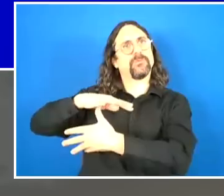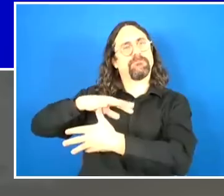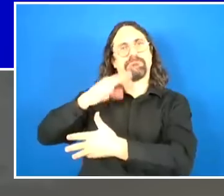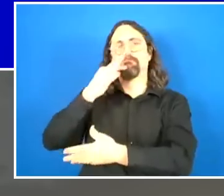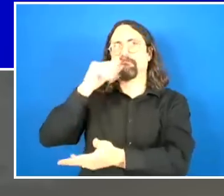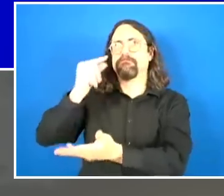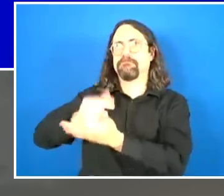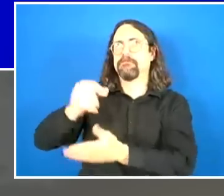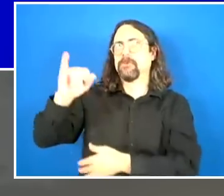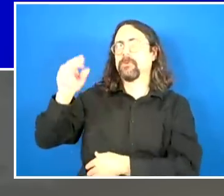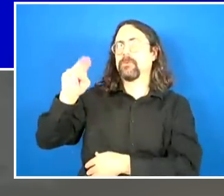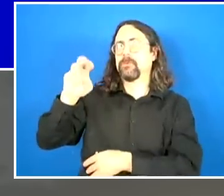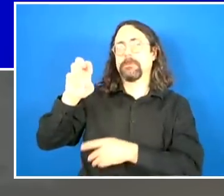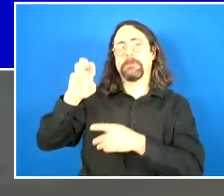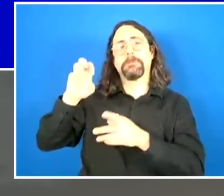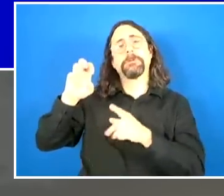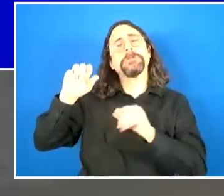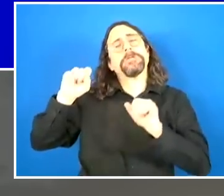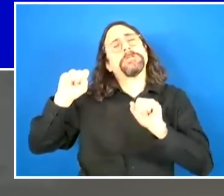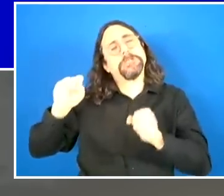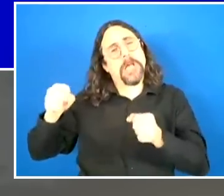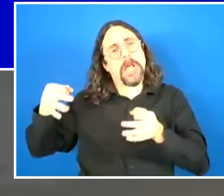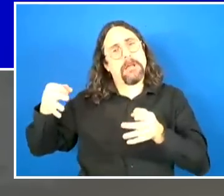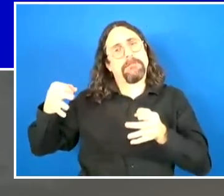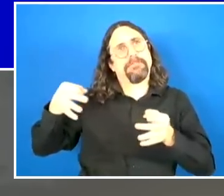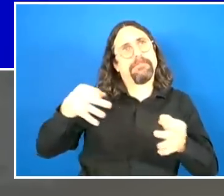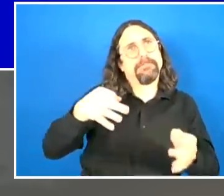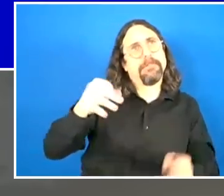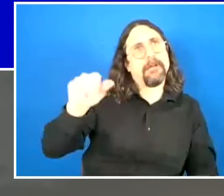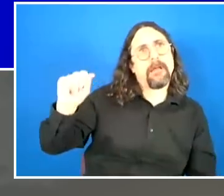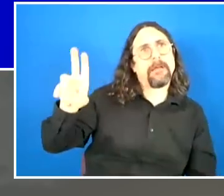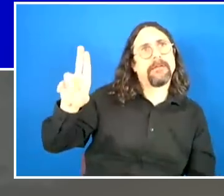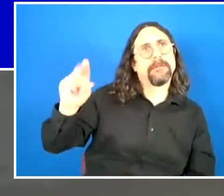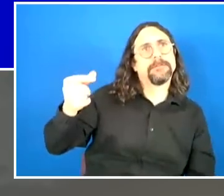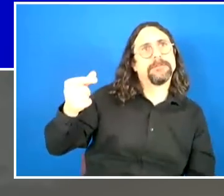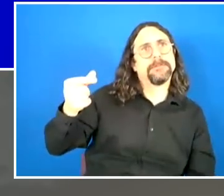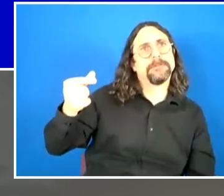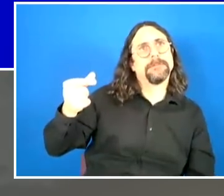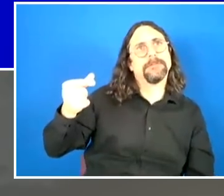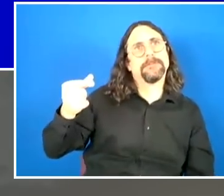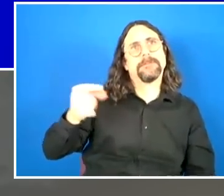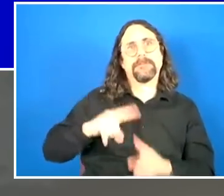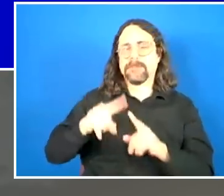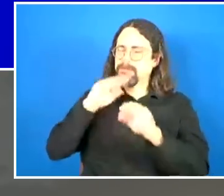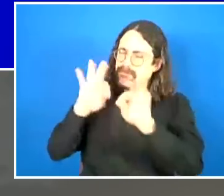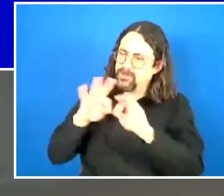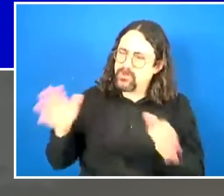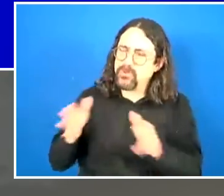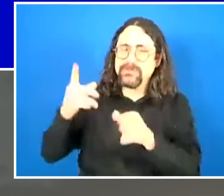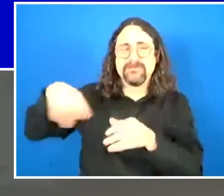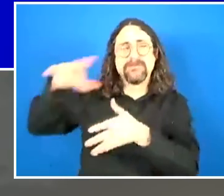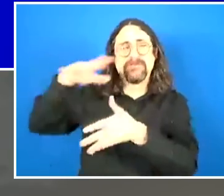LOT OF SENIORS HAVE FINISHED IN AUGUST. THEY HAVE MORE THA ONNE WAY TO SUCCEED HERE. WE JSTU WANT TO MAKE SURE EVERY